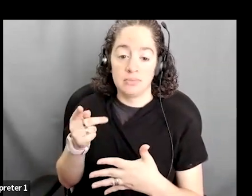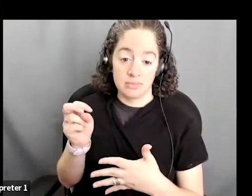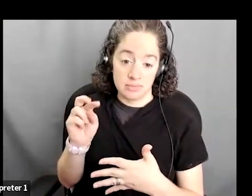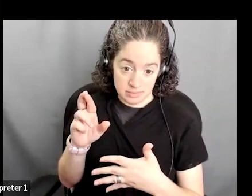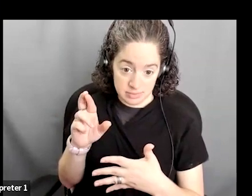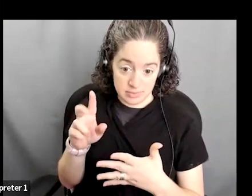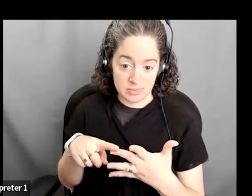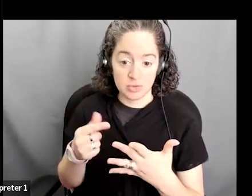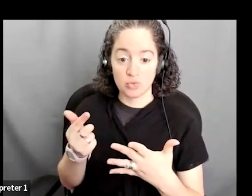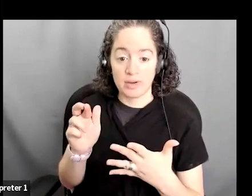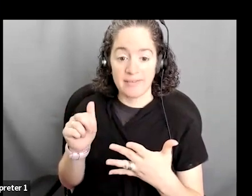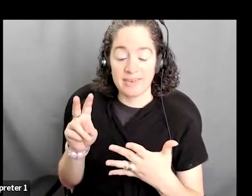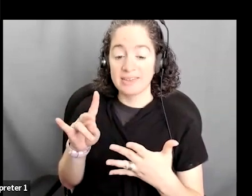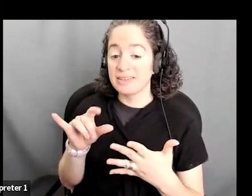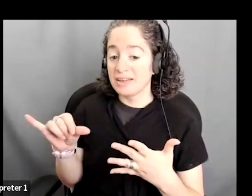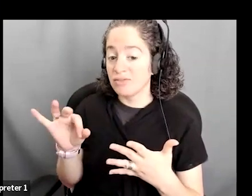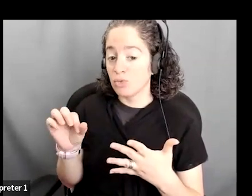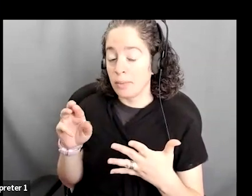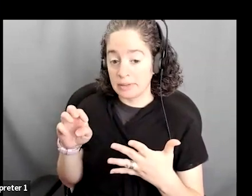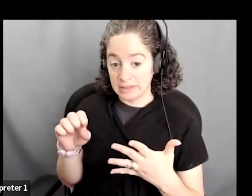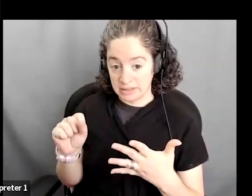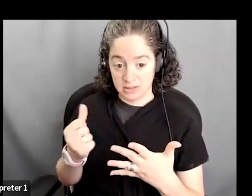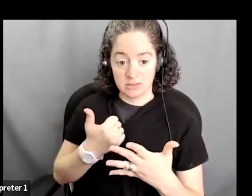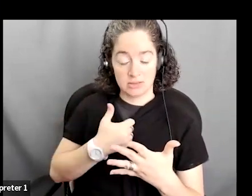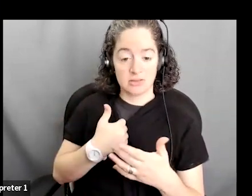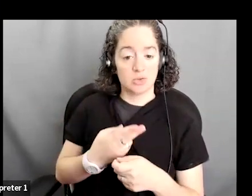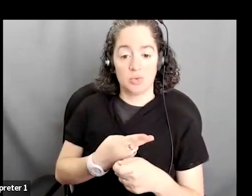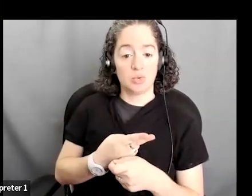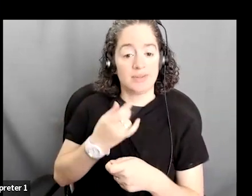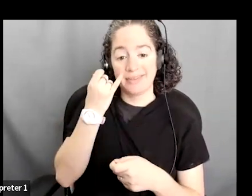Gravity Forms is what I use for anything that needs to be complicated.